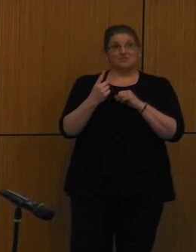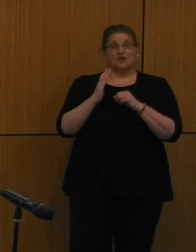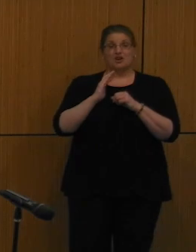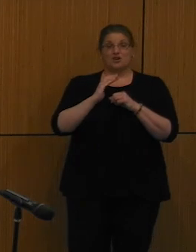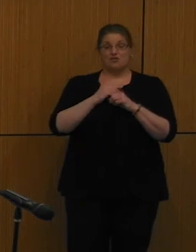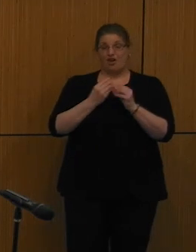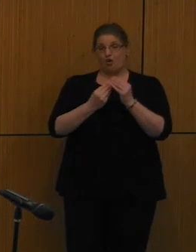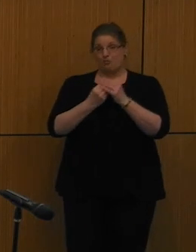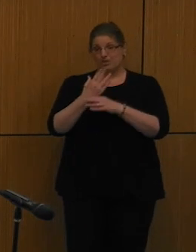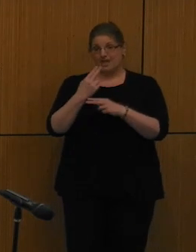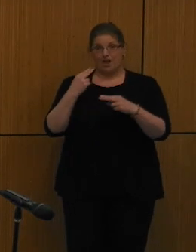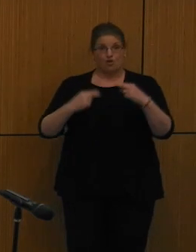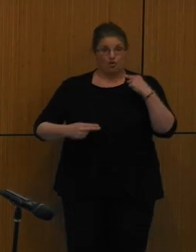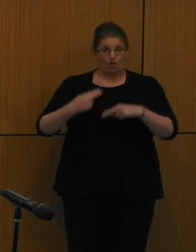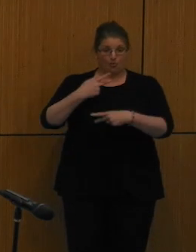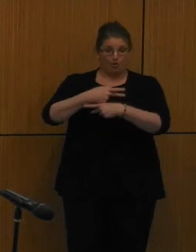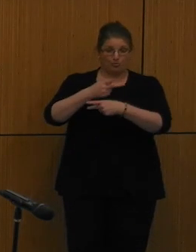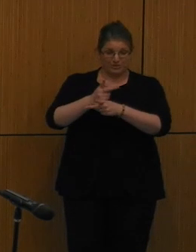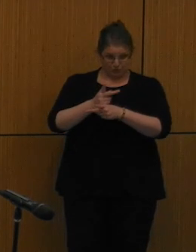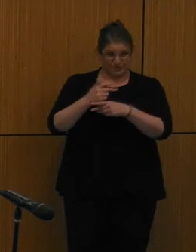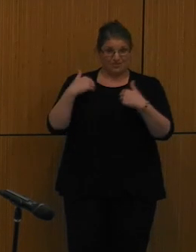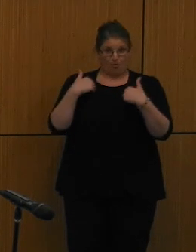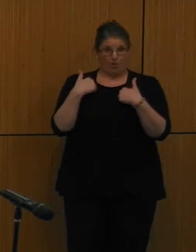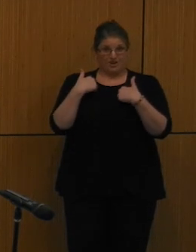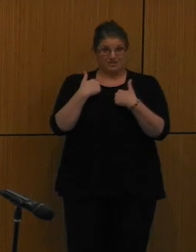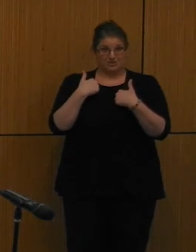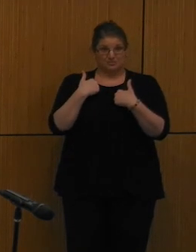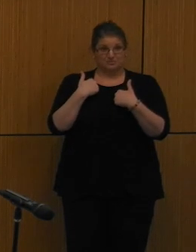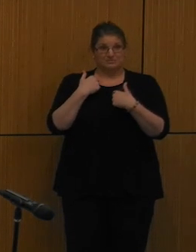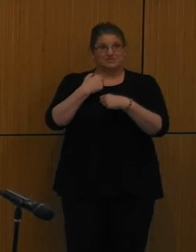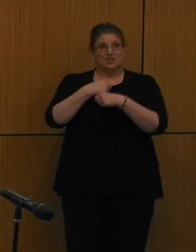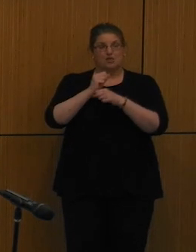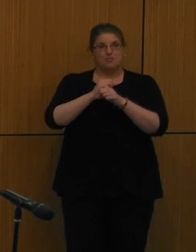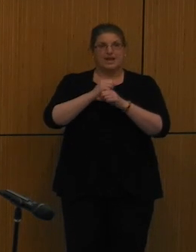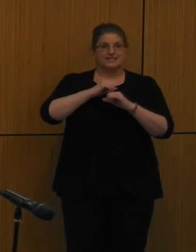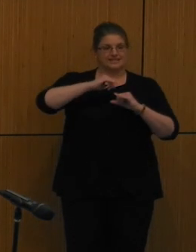producing organisms is this one right here that makes these long chains of rods.